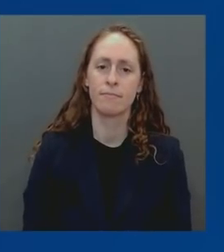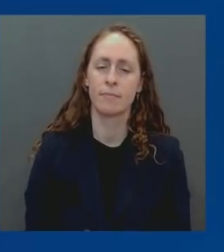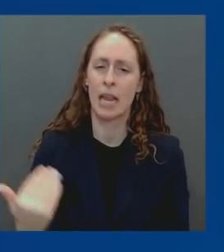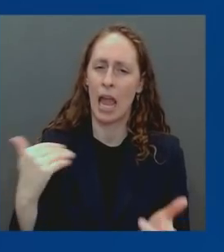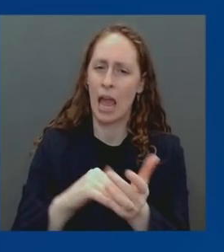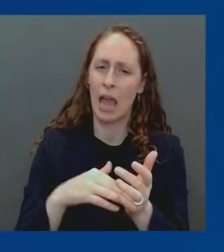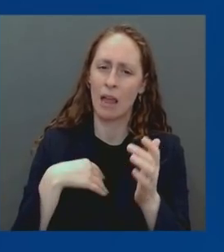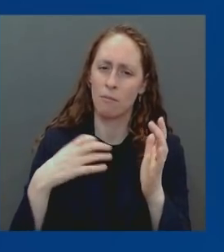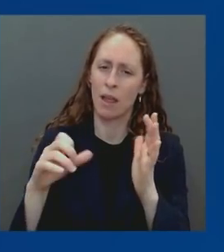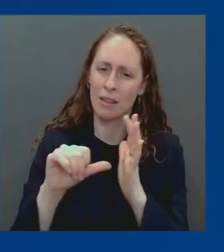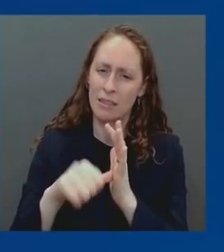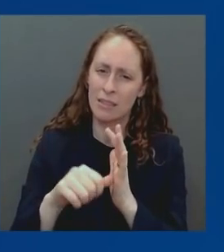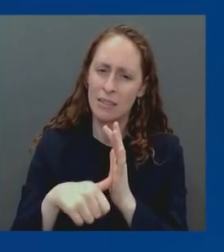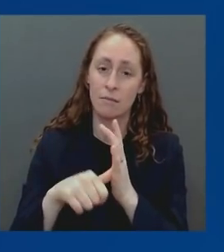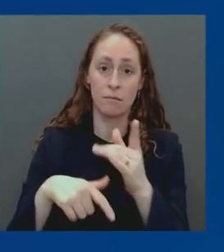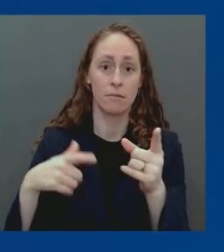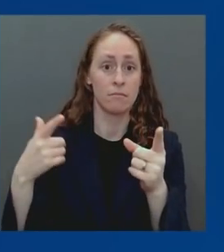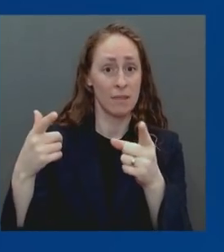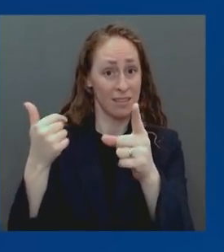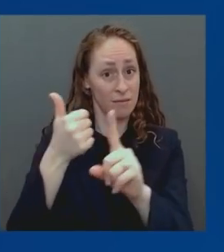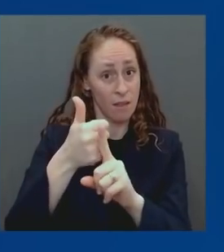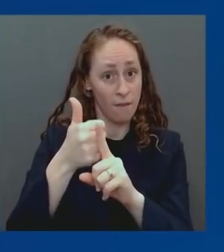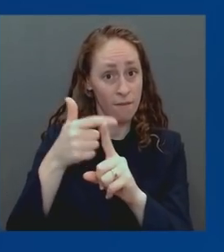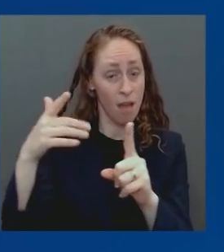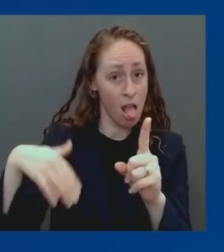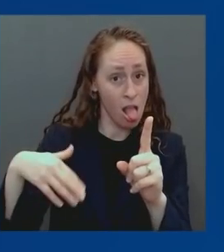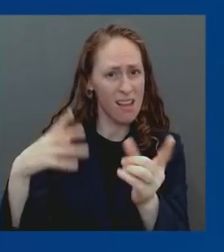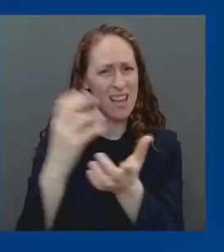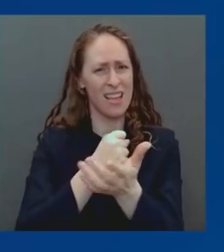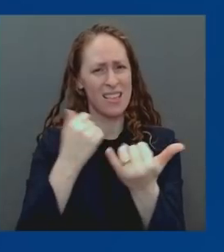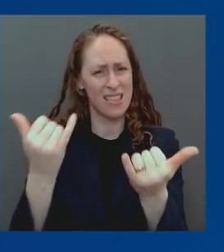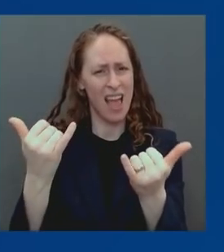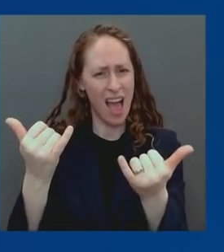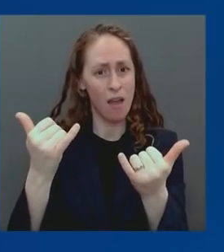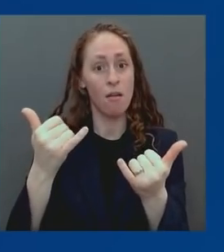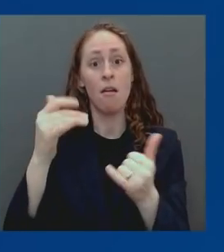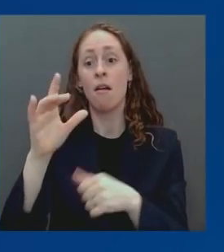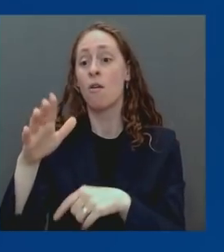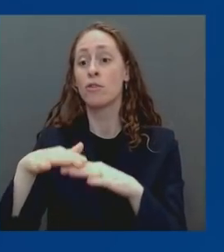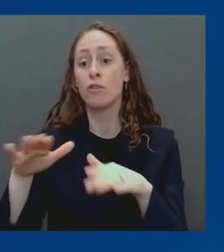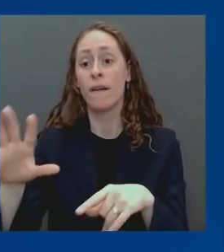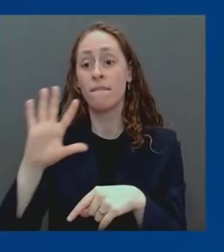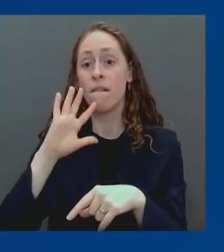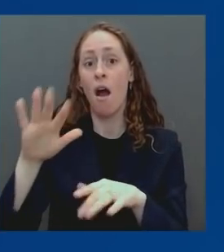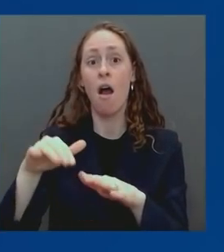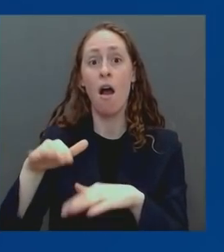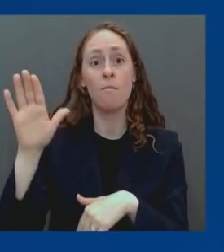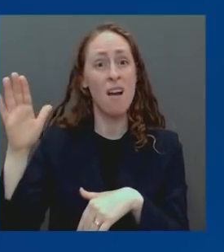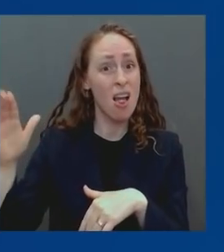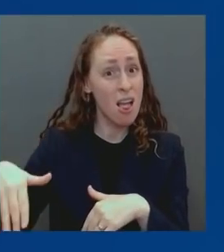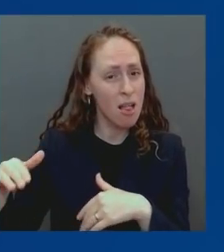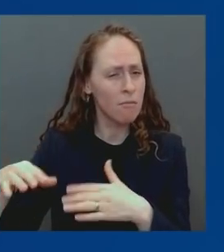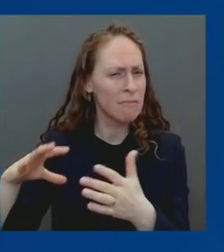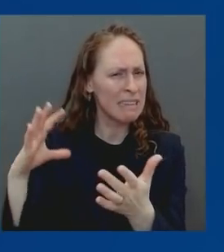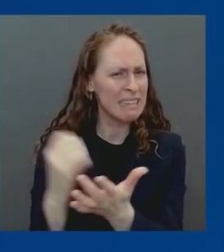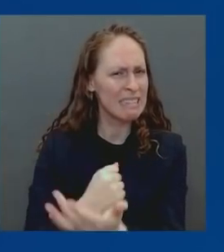If you are 12 and up and you're vaccinated, please get boosted as soon as you're eligible. And all of us should wear high-quality masks